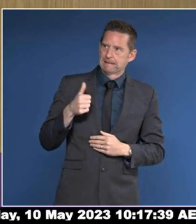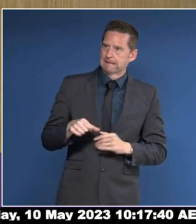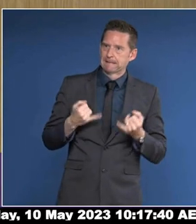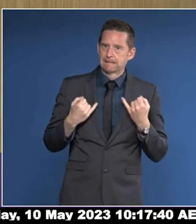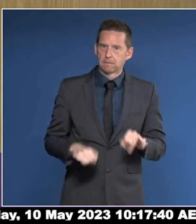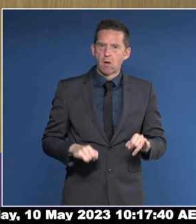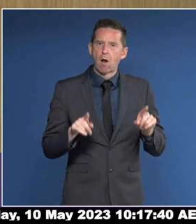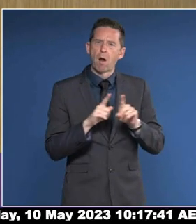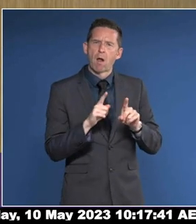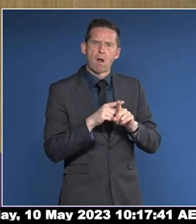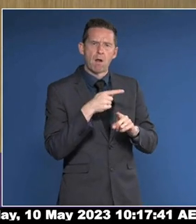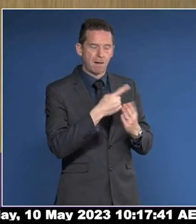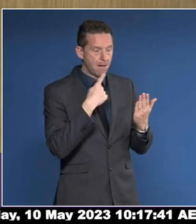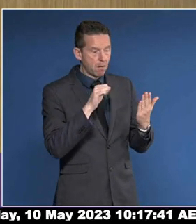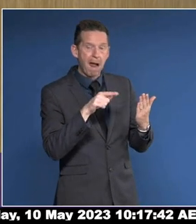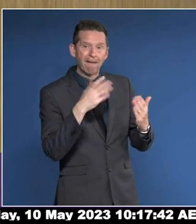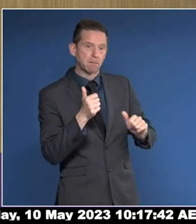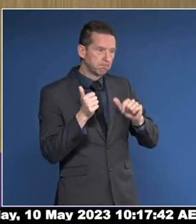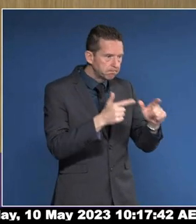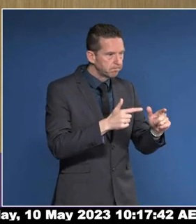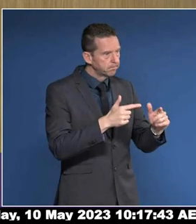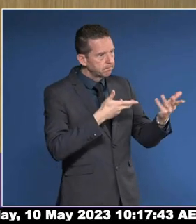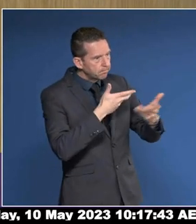was an interaction and there seems to be excuse after excuse.